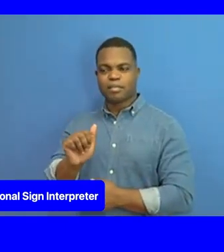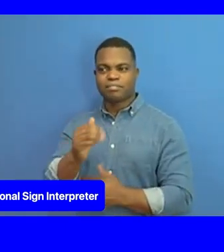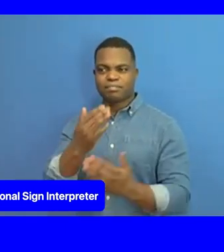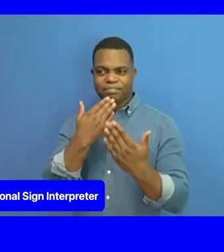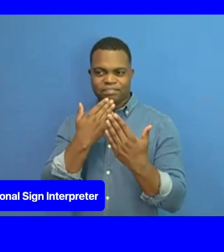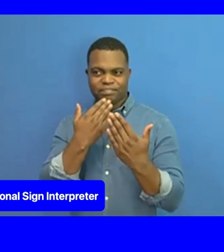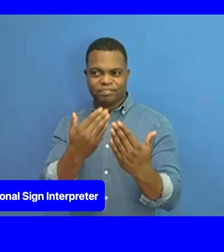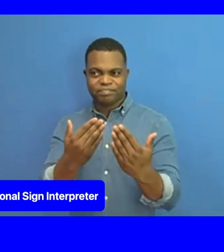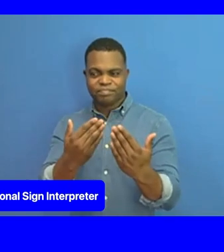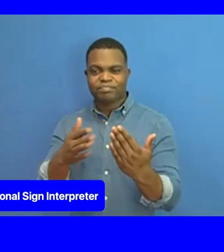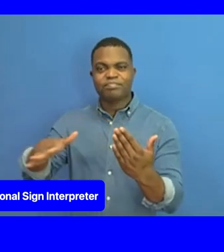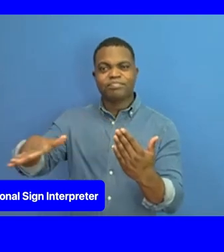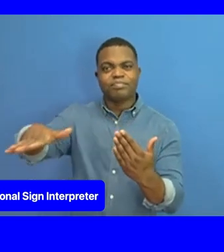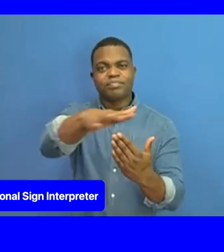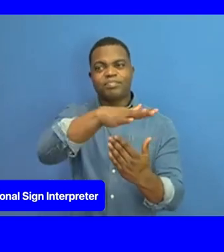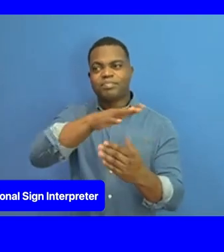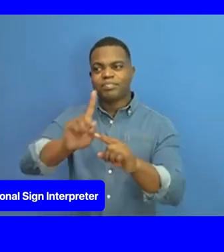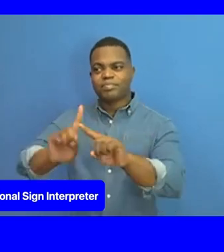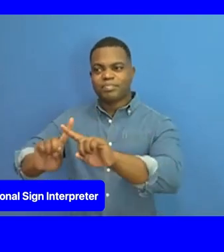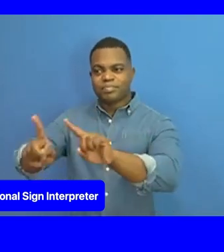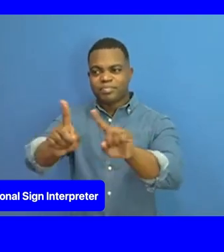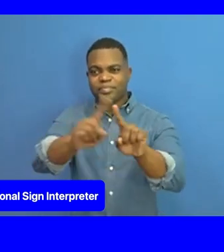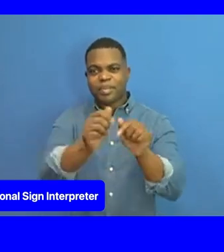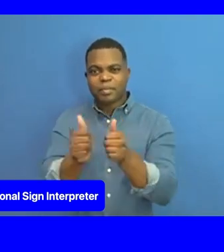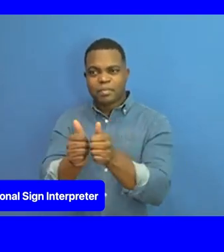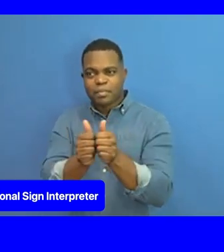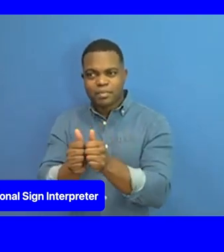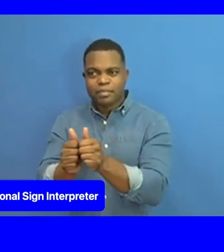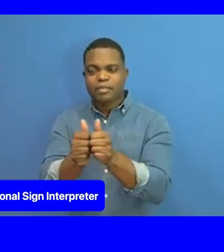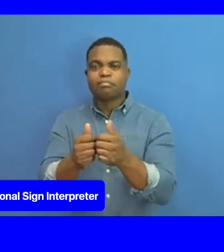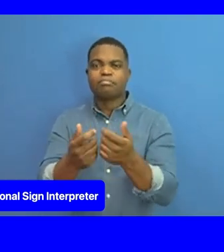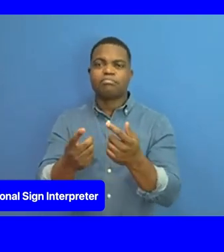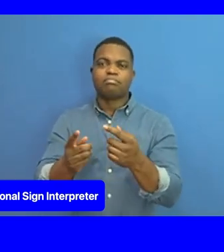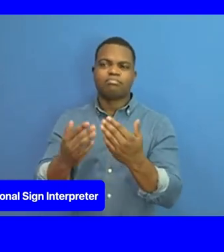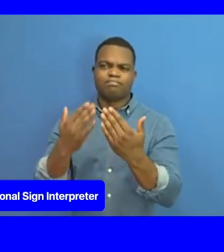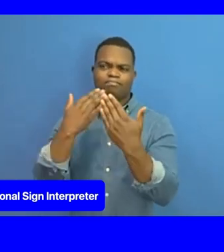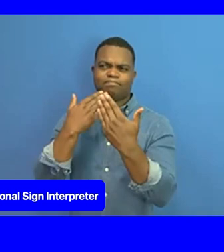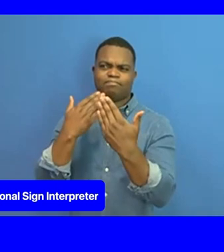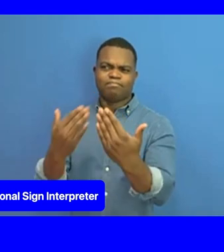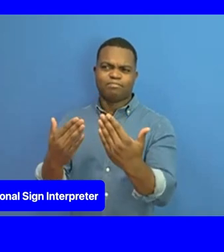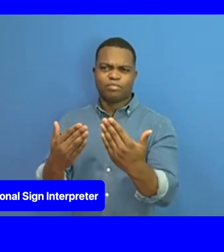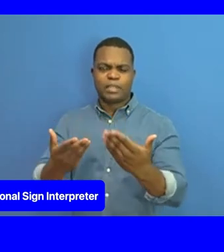It's really a pleasure to meet all of you as we celebrate the success of Perform Europe.